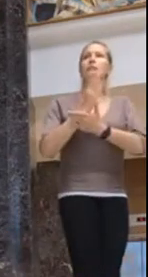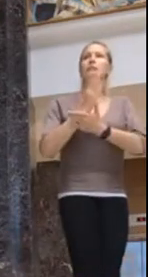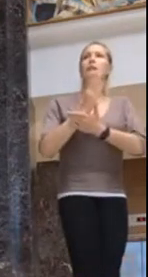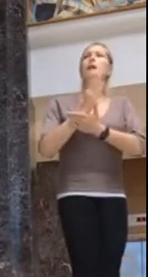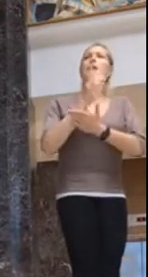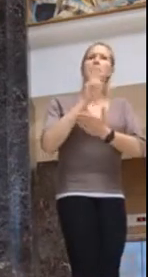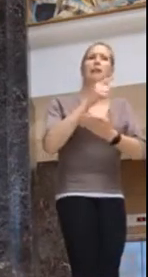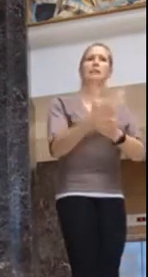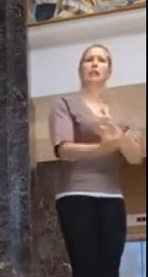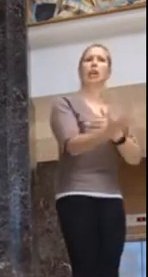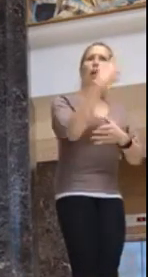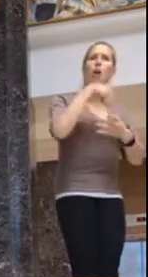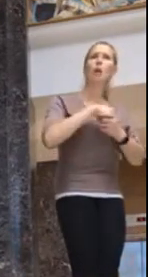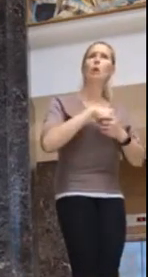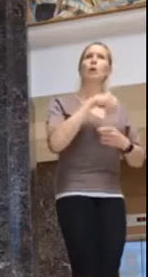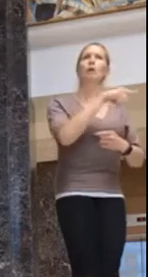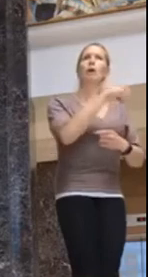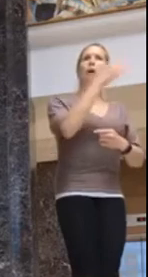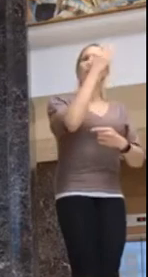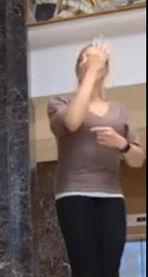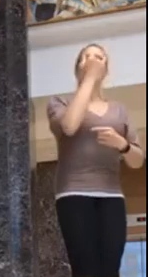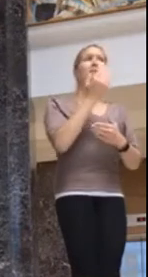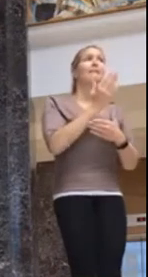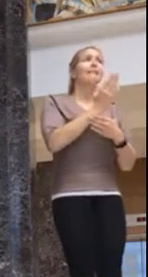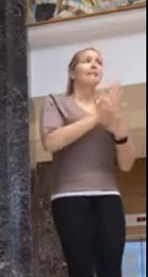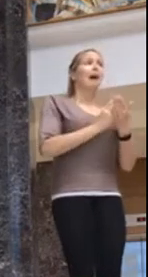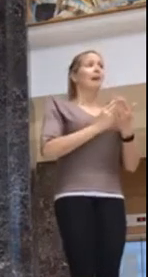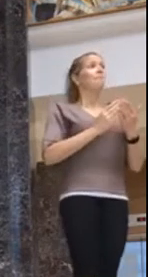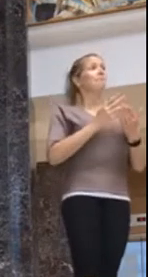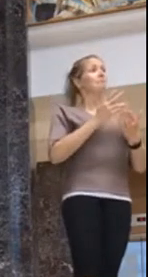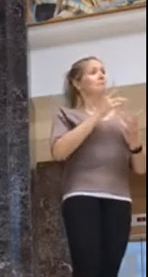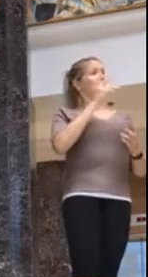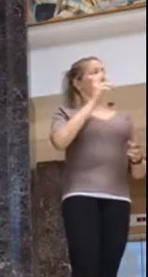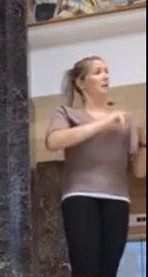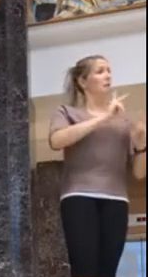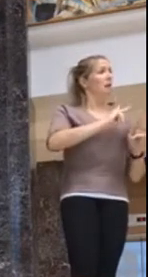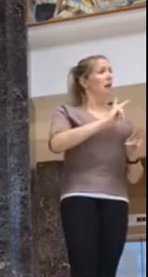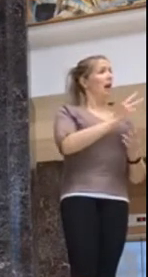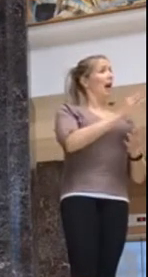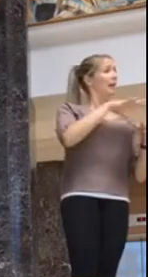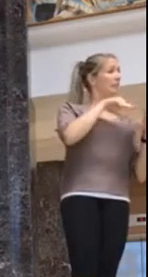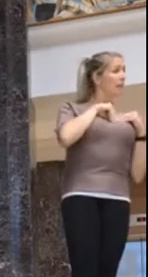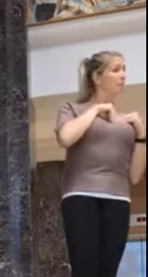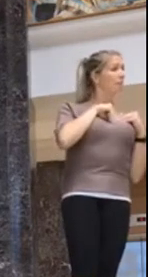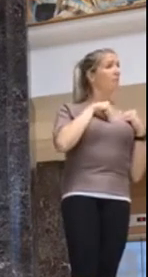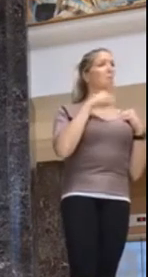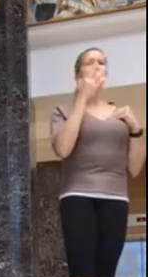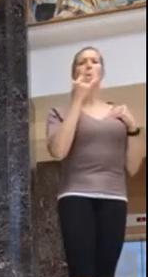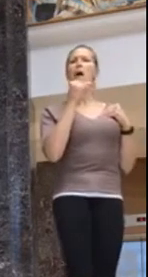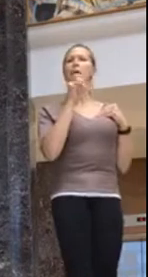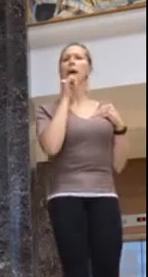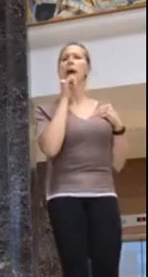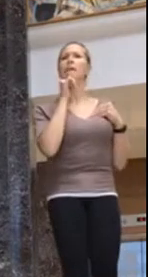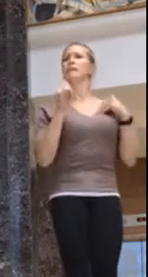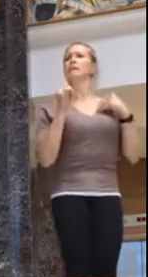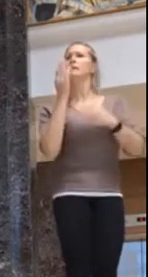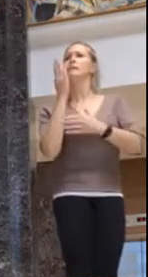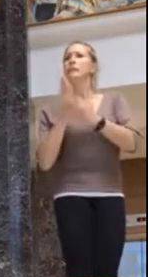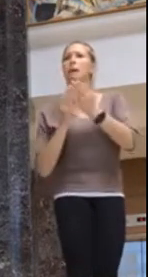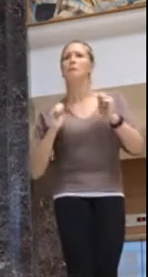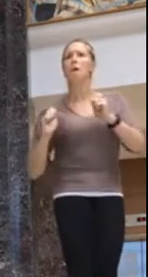The rights for some are rights for none. It's time to make ASL an official language.